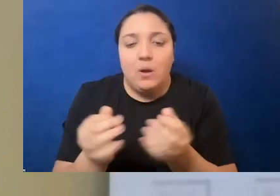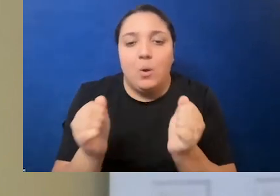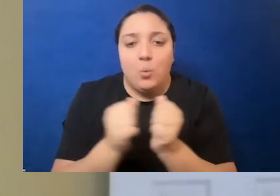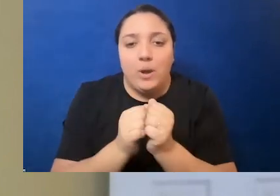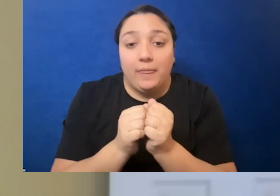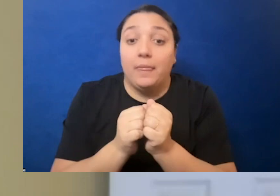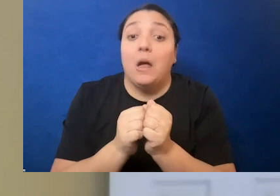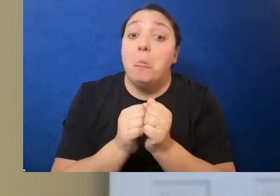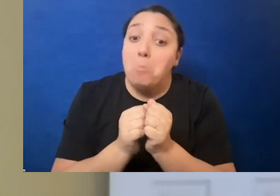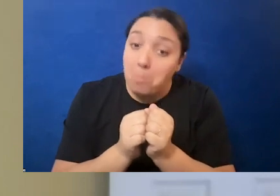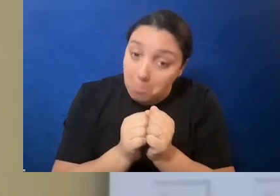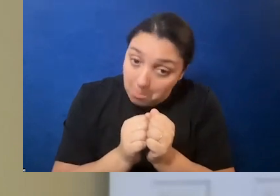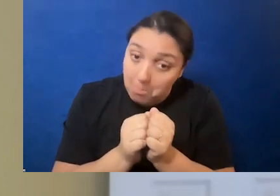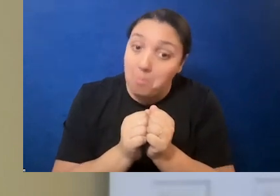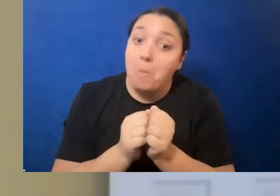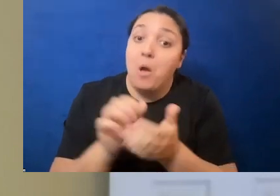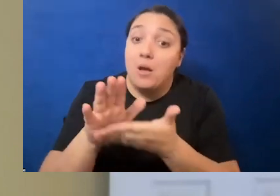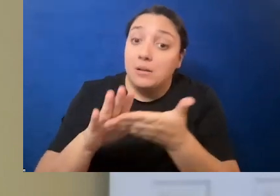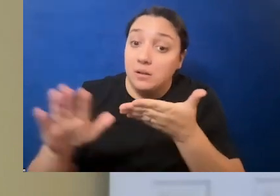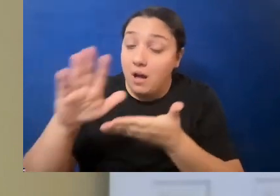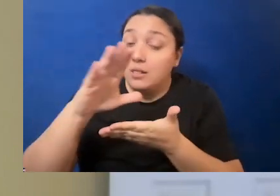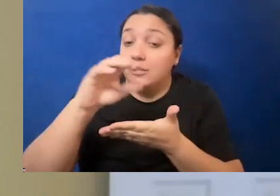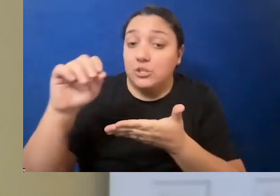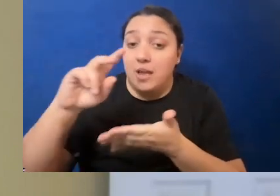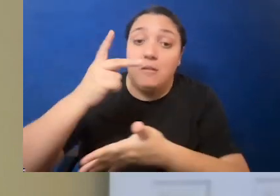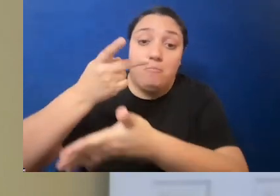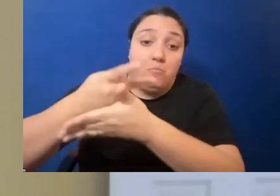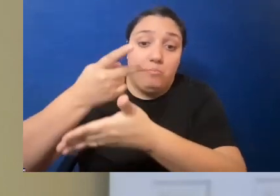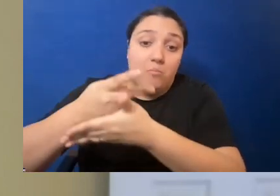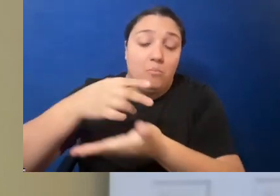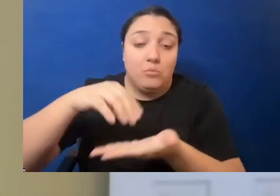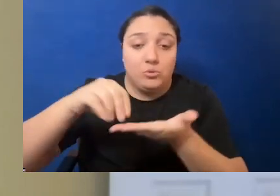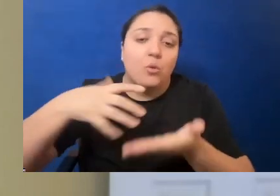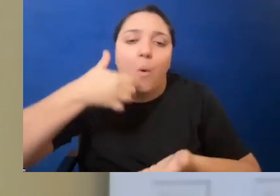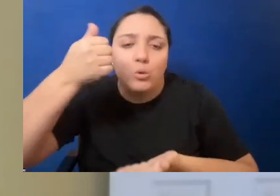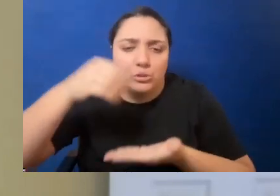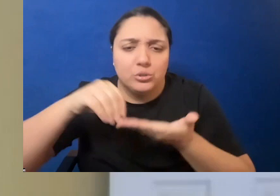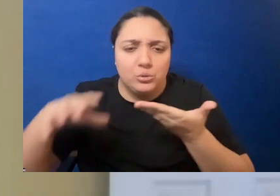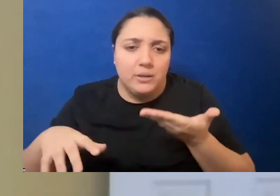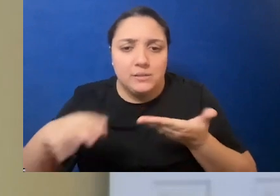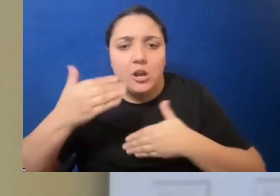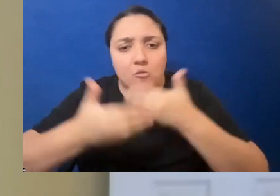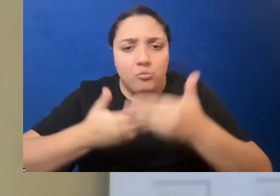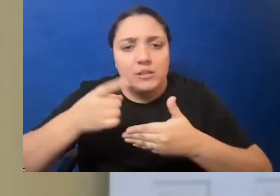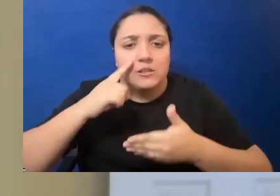WITH POST SECONDARY GOALS. SO A FOCUS ON OLDER STUDENTS. THE PROCESS FOR ACCOMMODATIONS